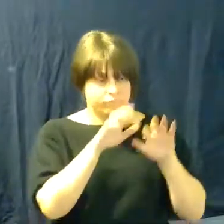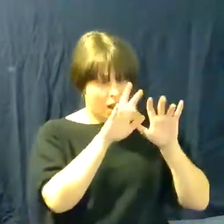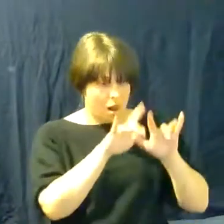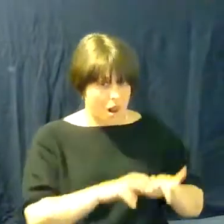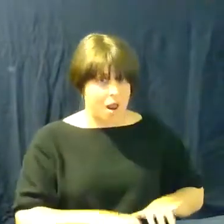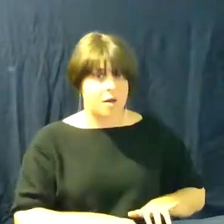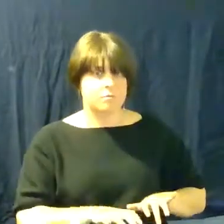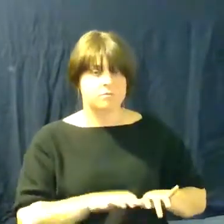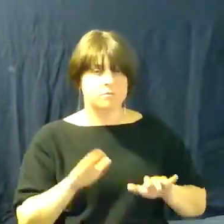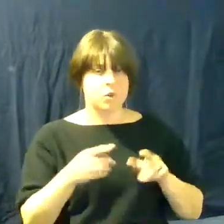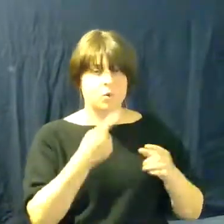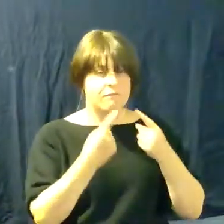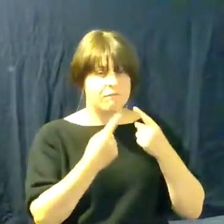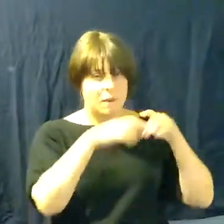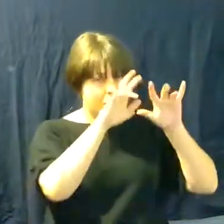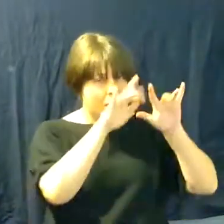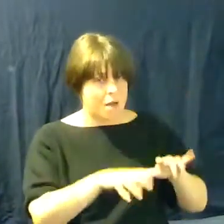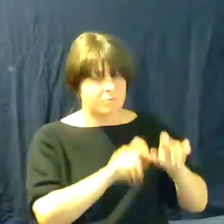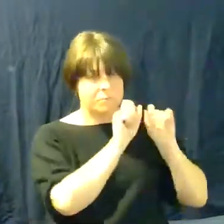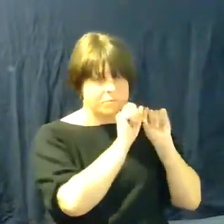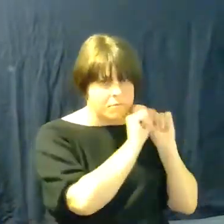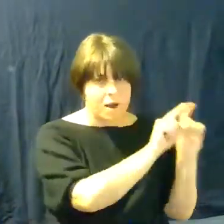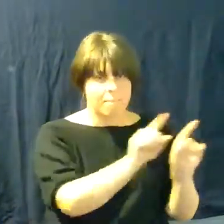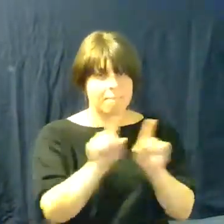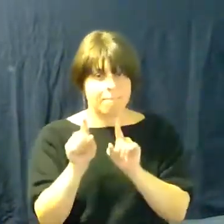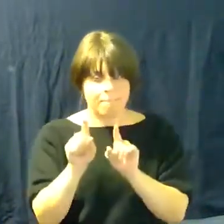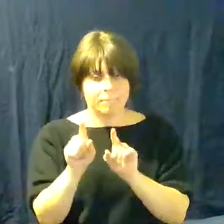So